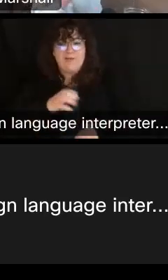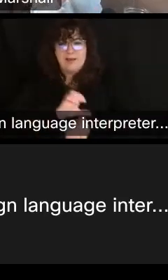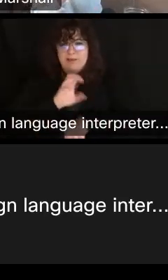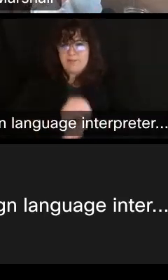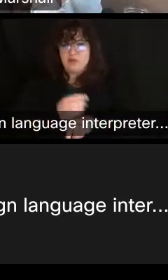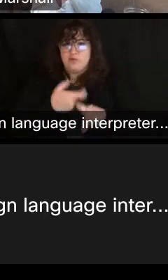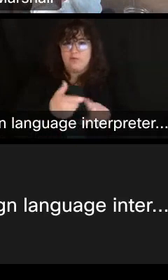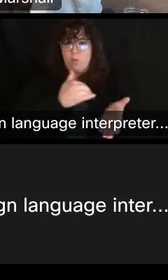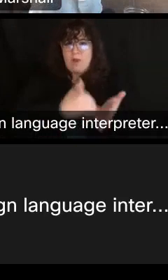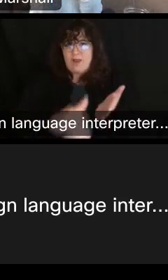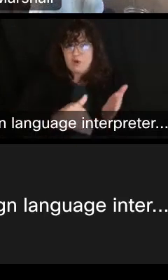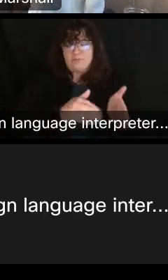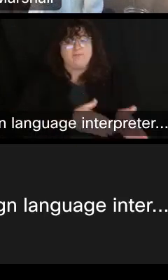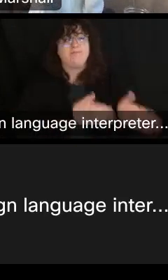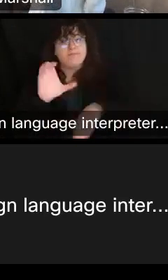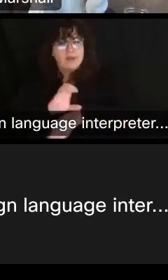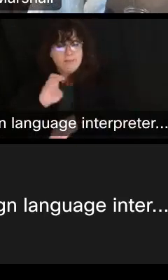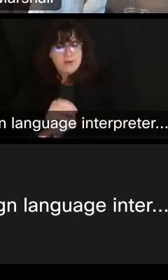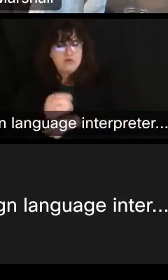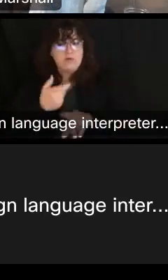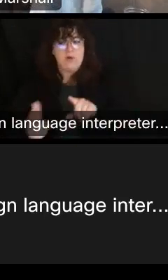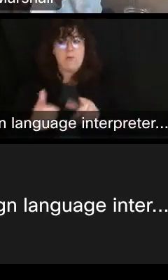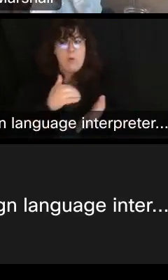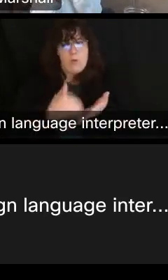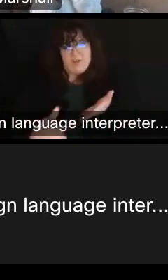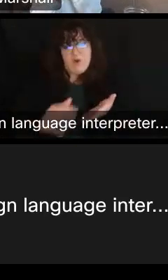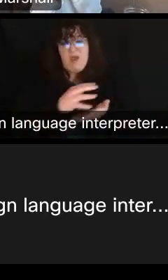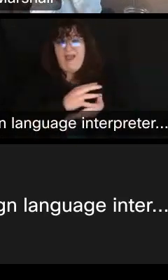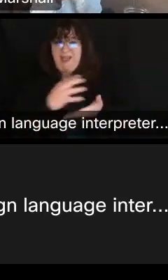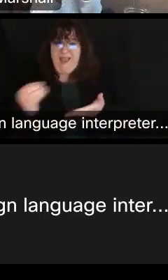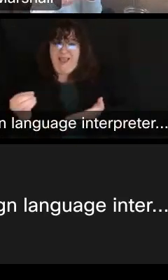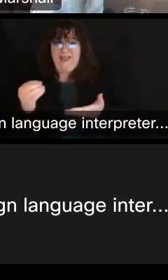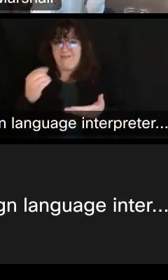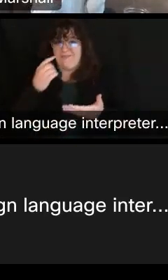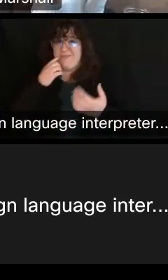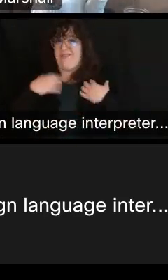you can have a case manager from waiver and children's mental health, or you can just have a